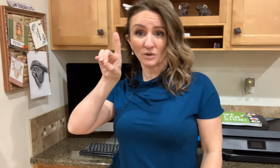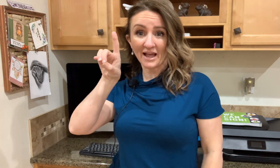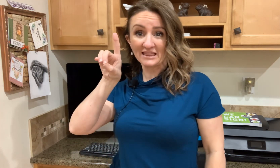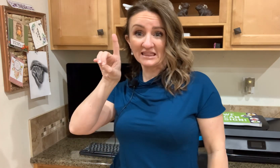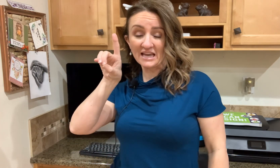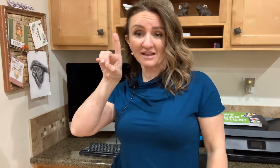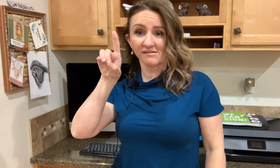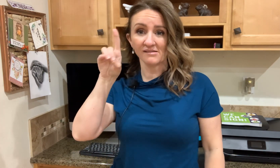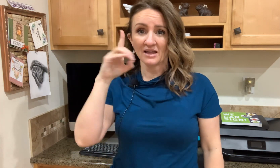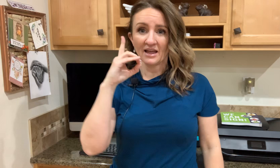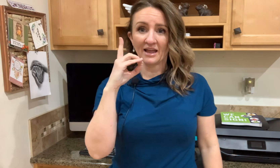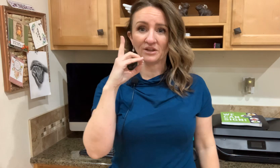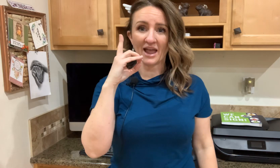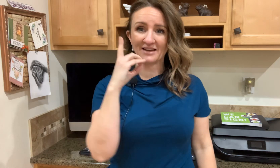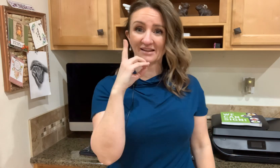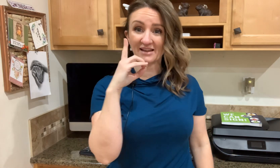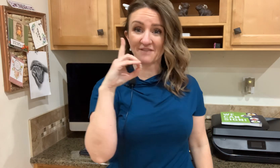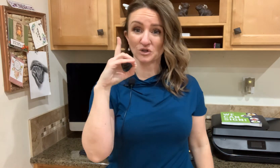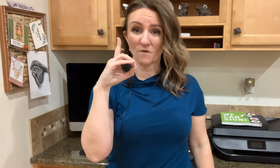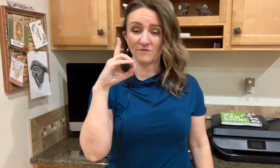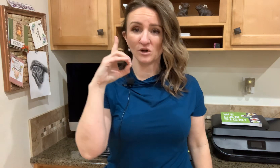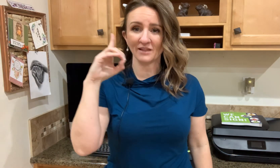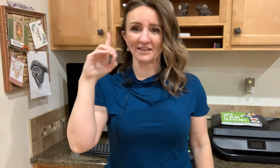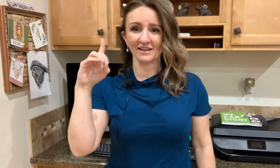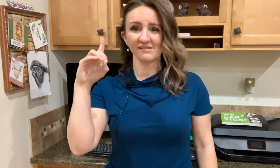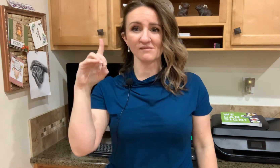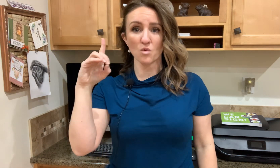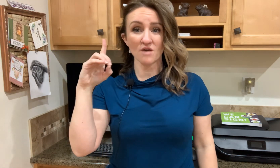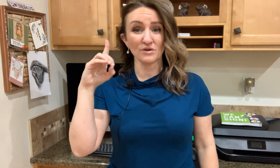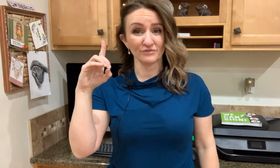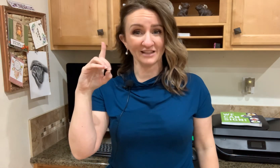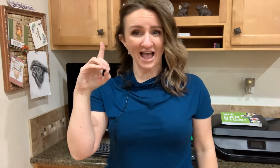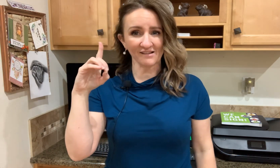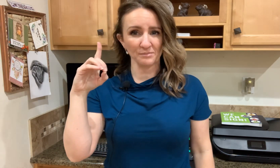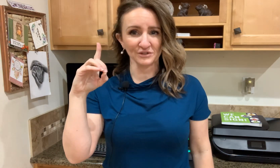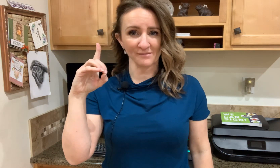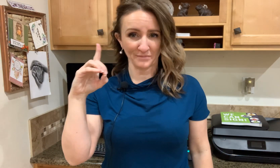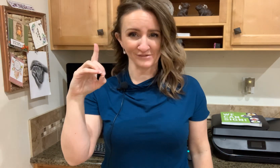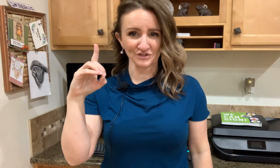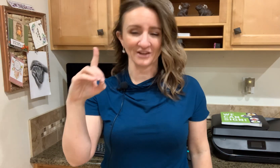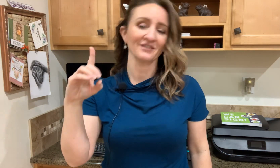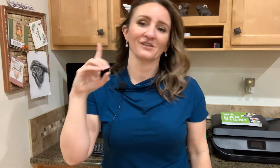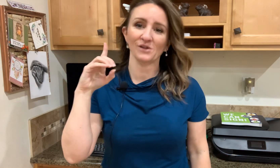this it doesn't have to go full front like this, it's more of a relaxed position, d.